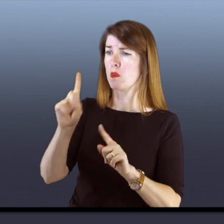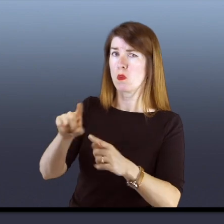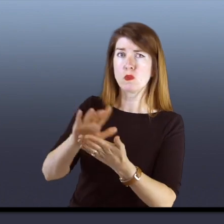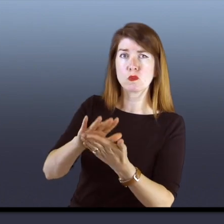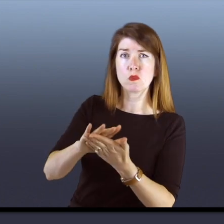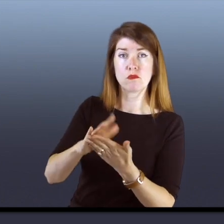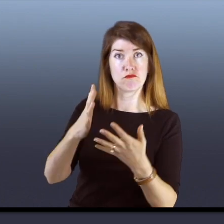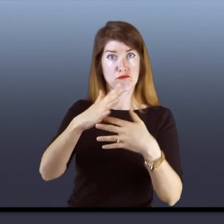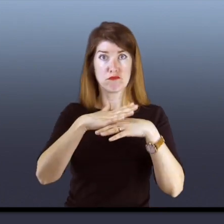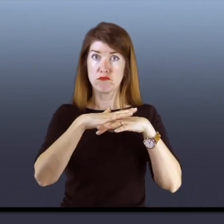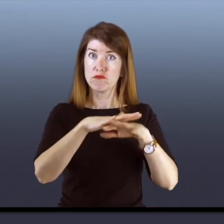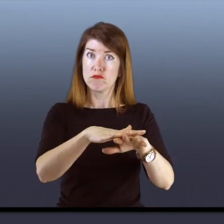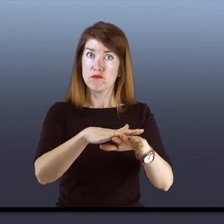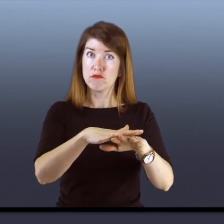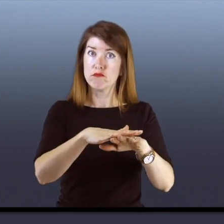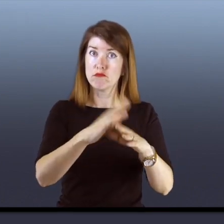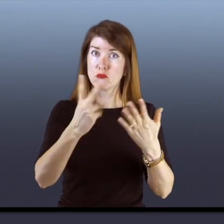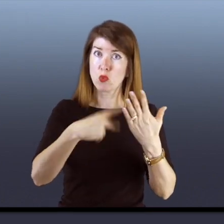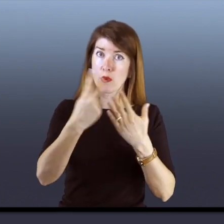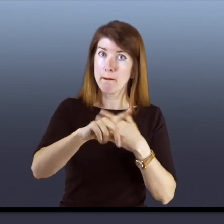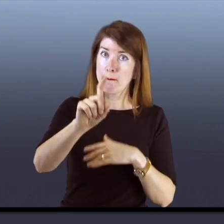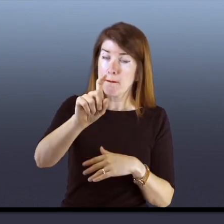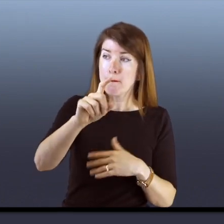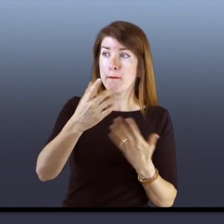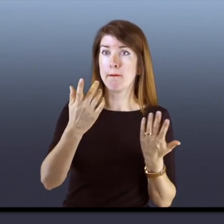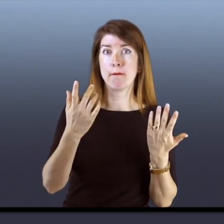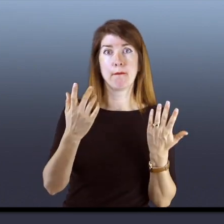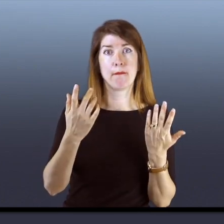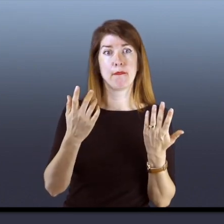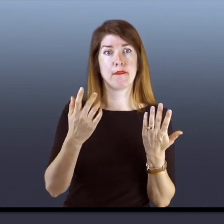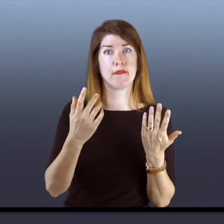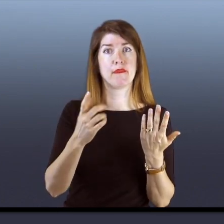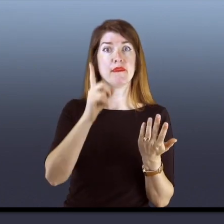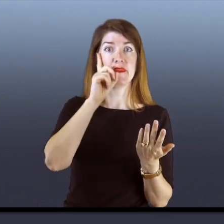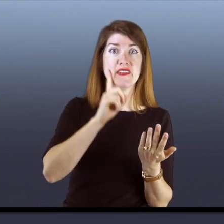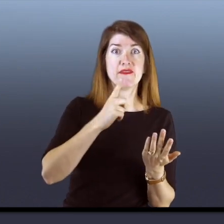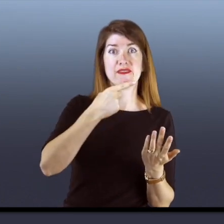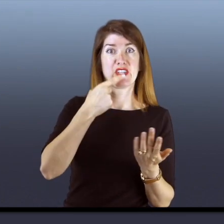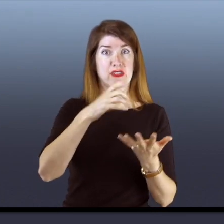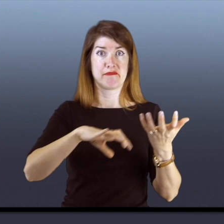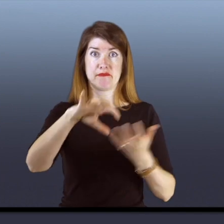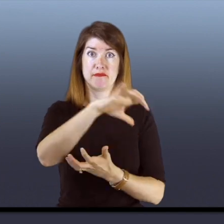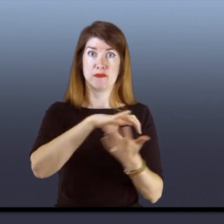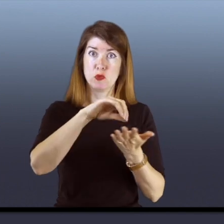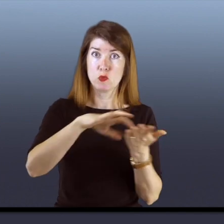Did they go to a mainstream program where they went to school with deaf and hearing kids?